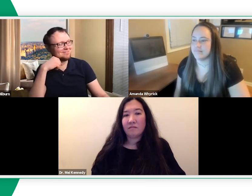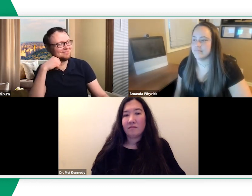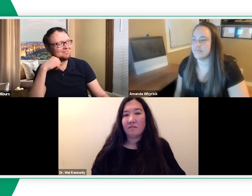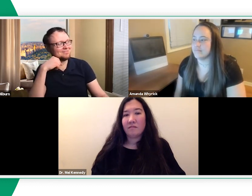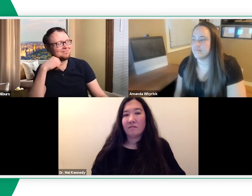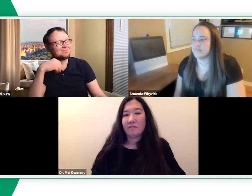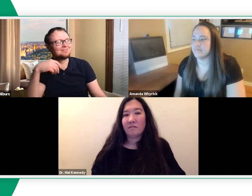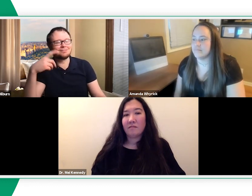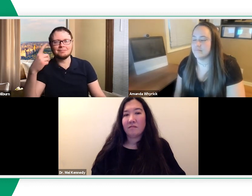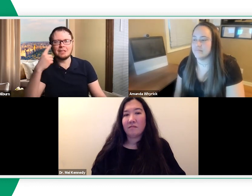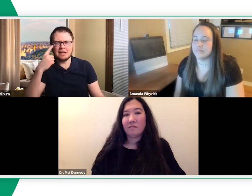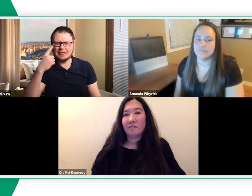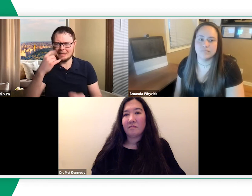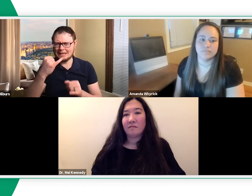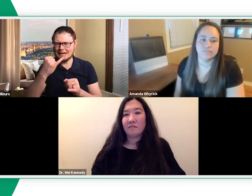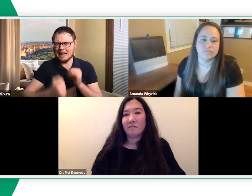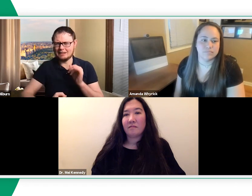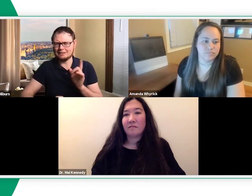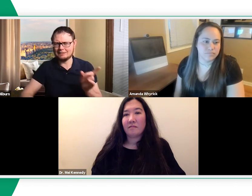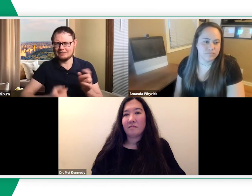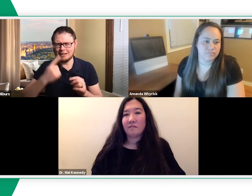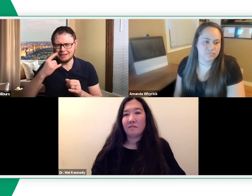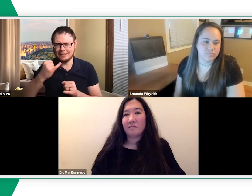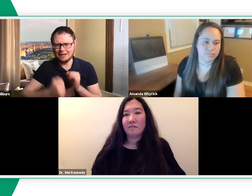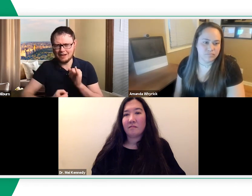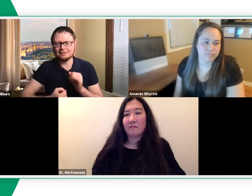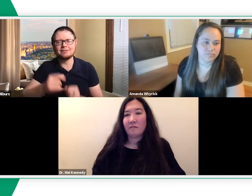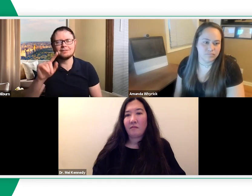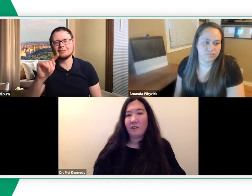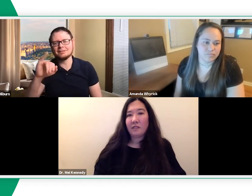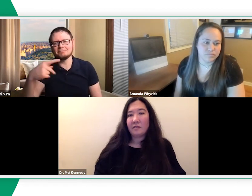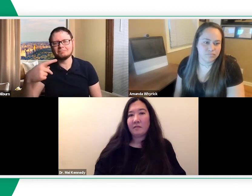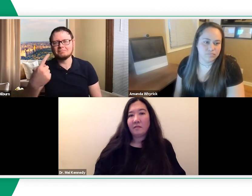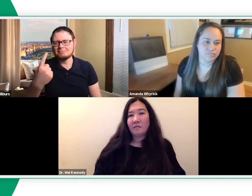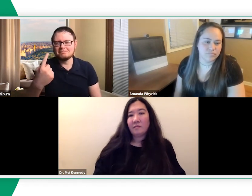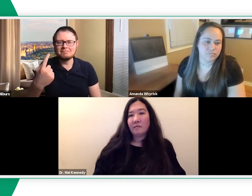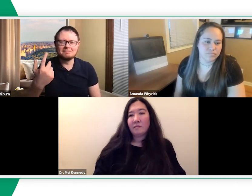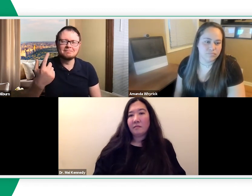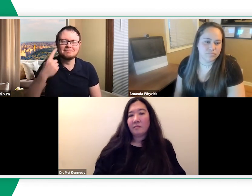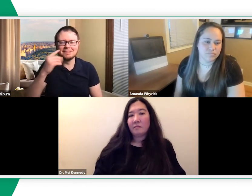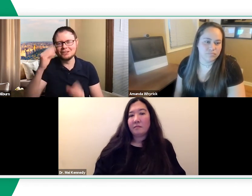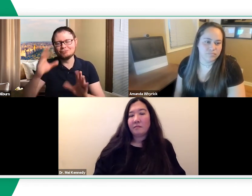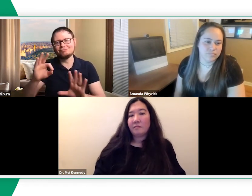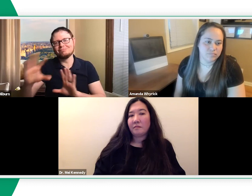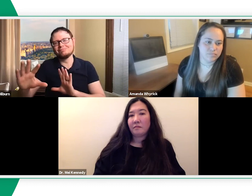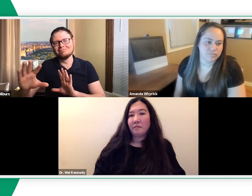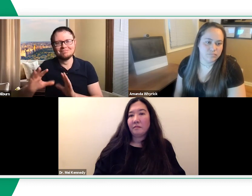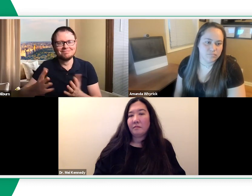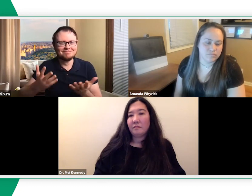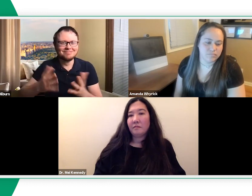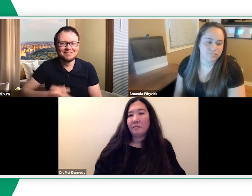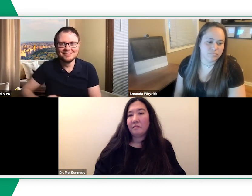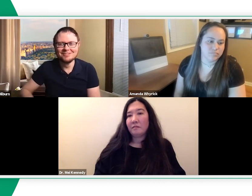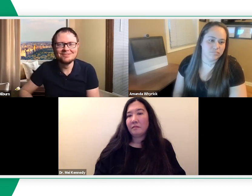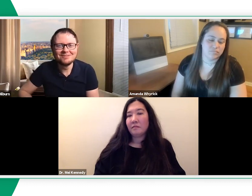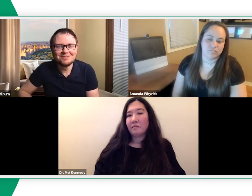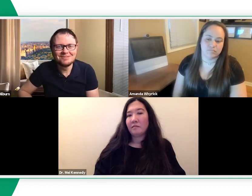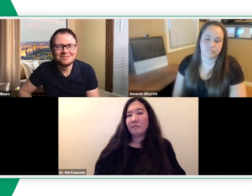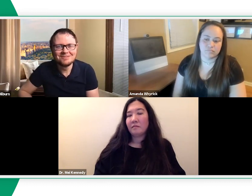Hmm. I believe that this is the last.